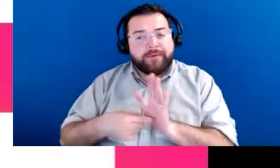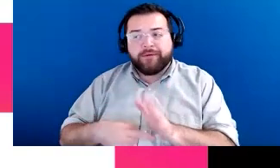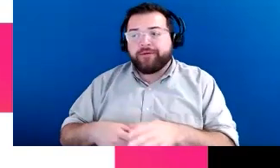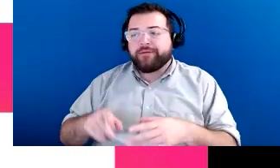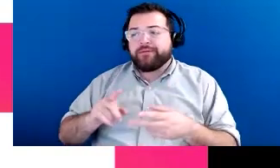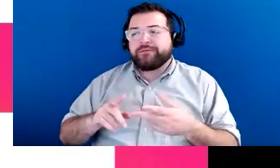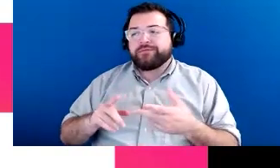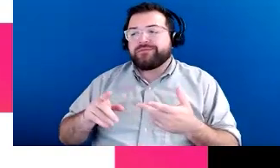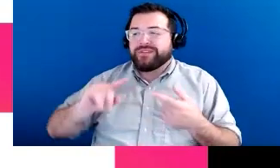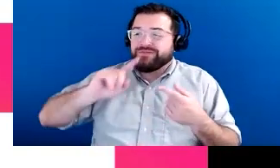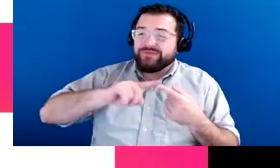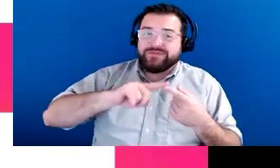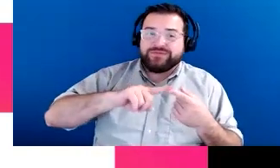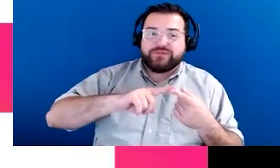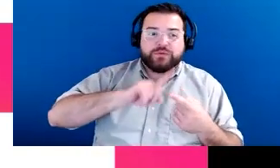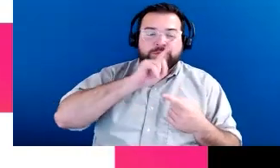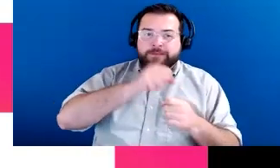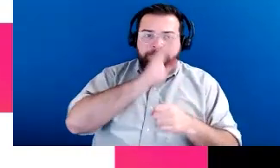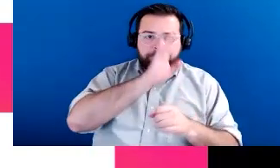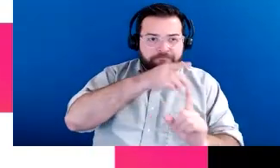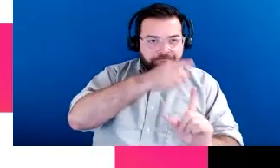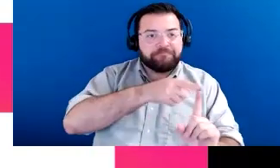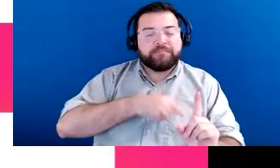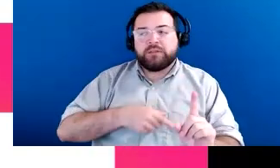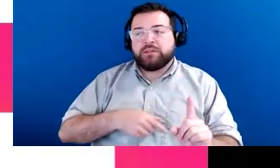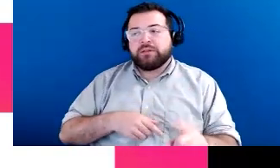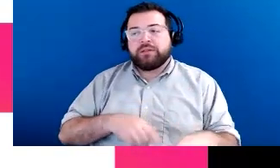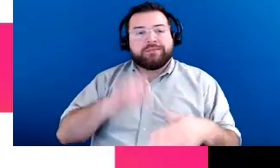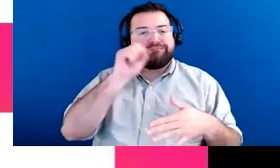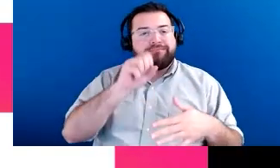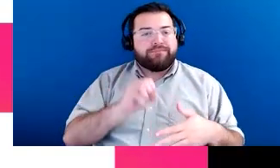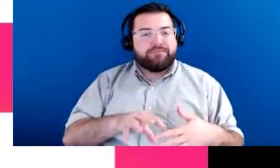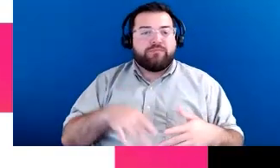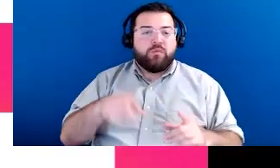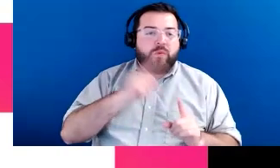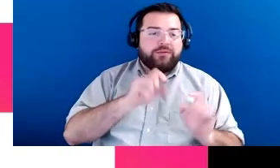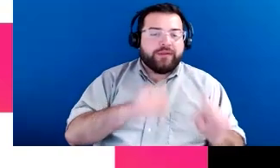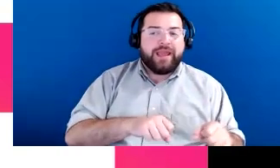The first one is very, you know, to the point, you know, here's what it is, here's when you can communicate with me,